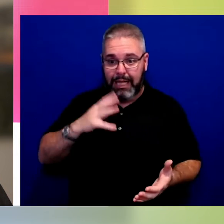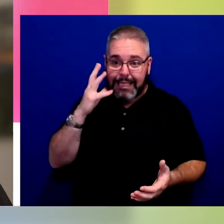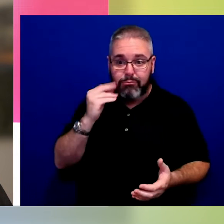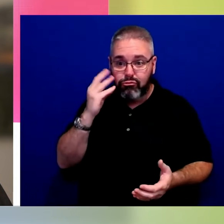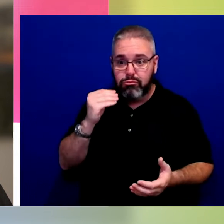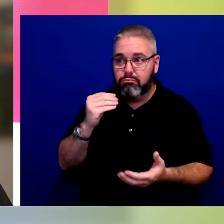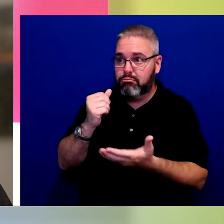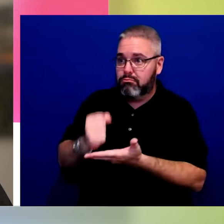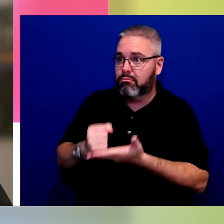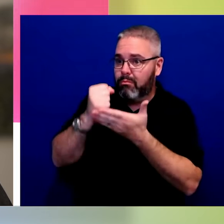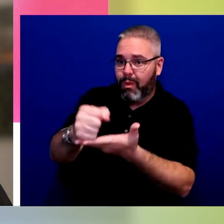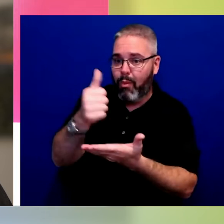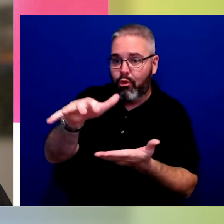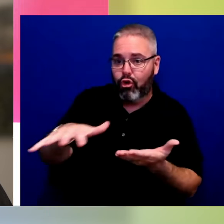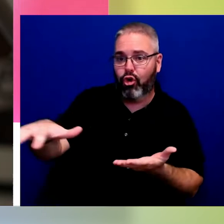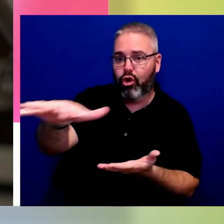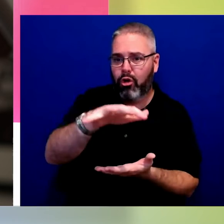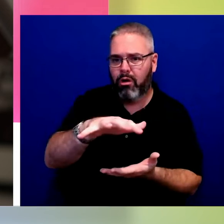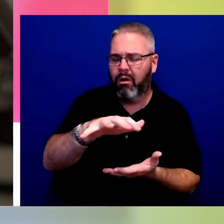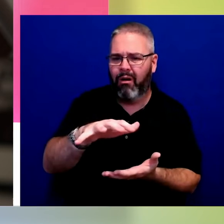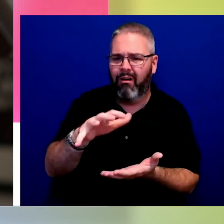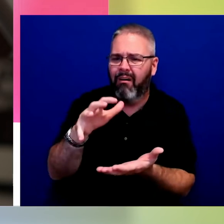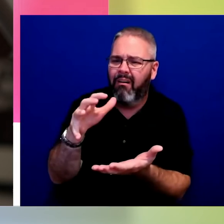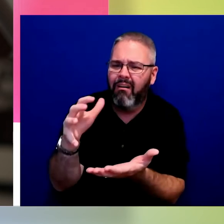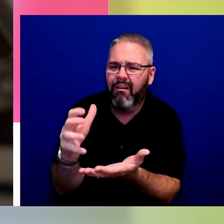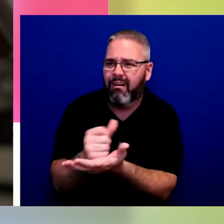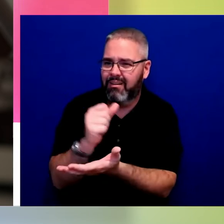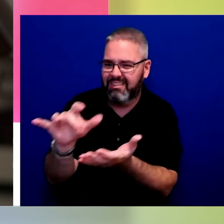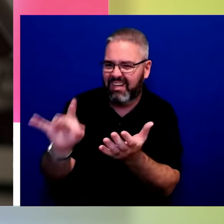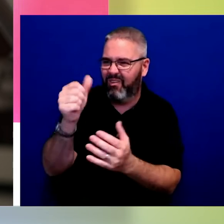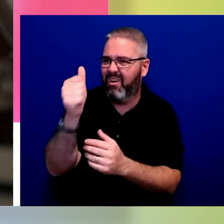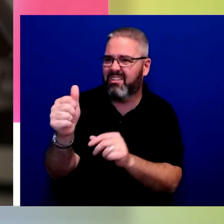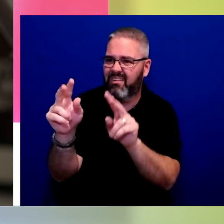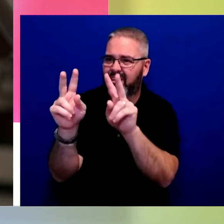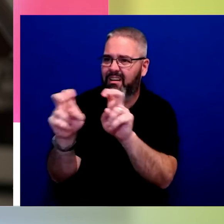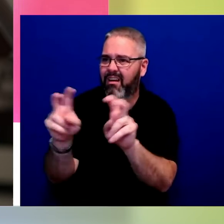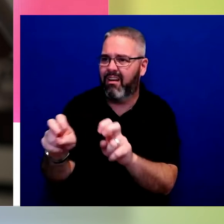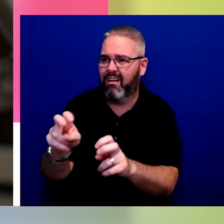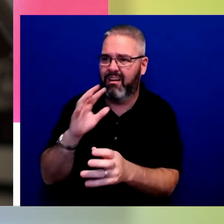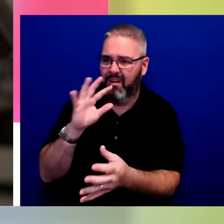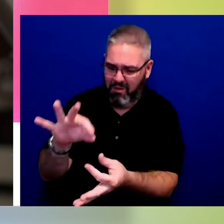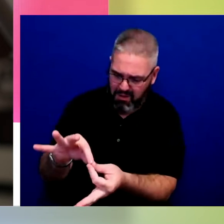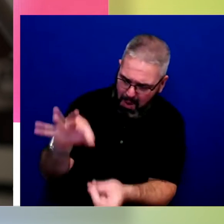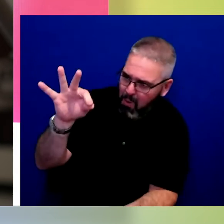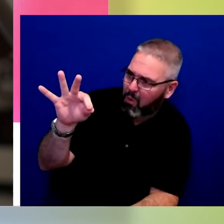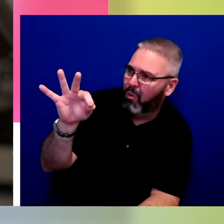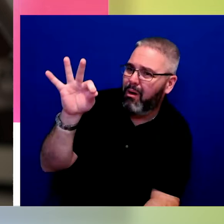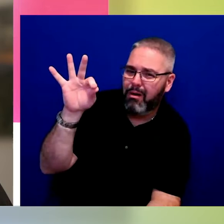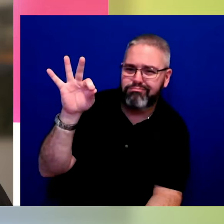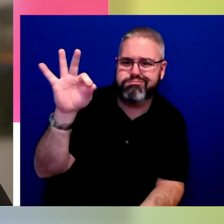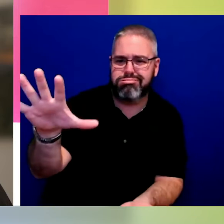to find the extraordinary within and their own path, then I see that as success.